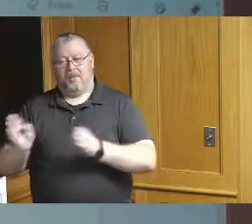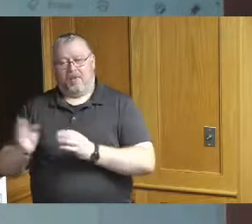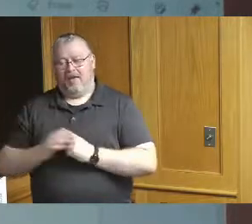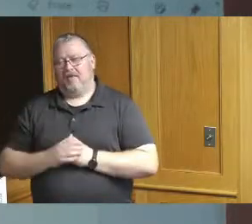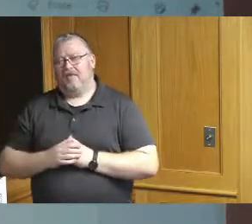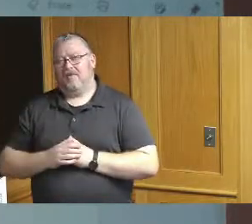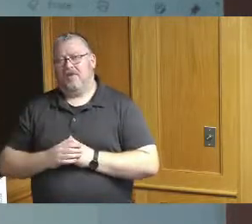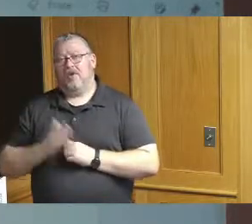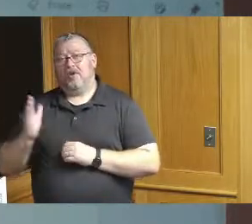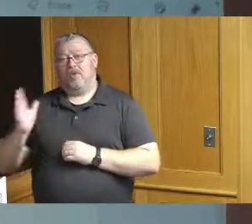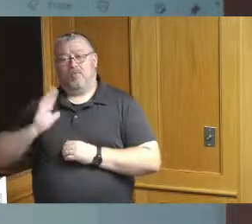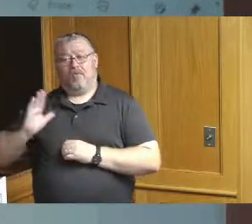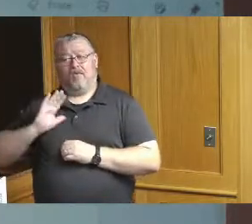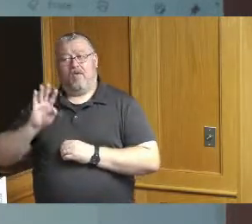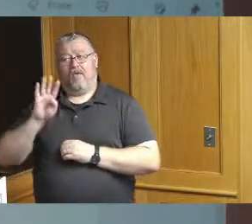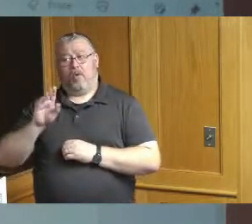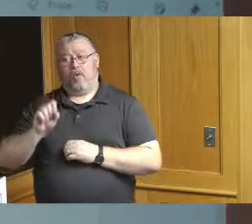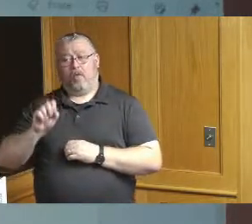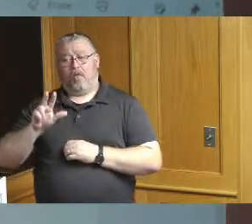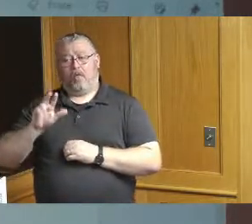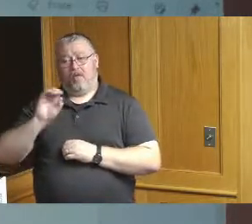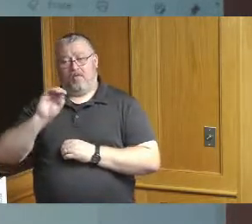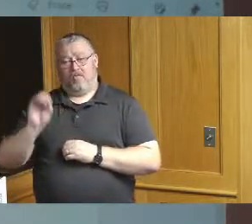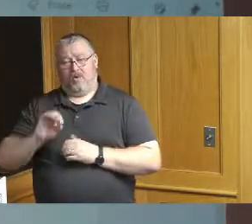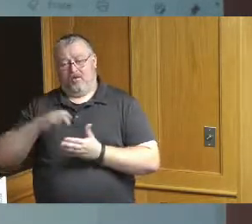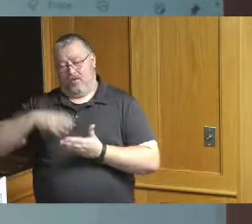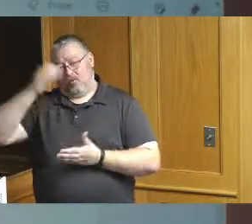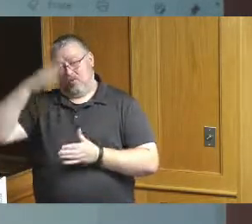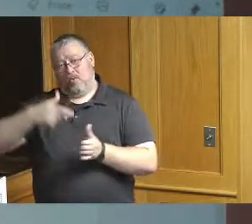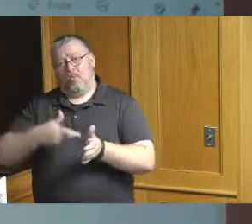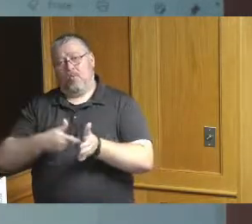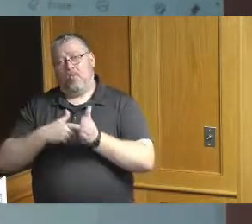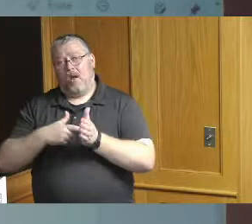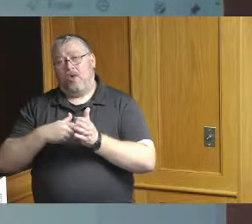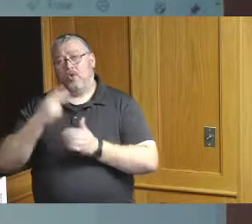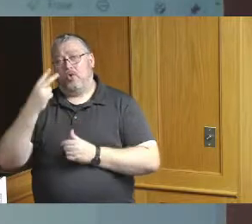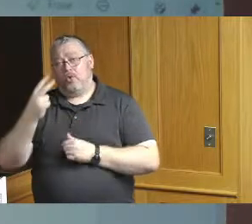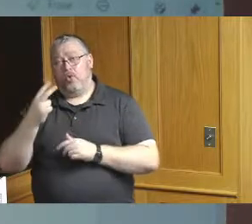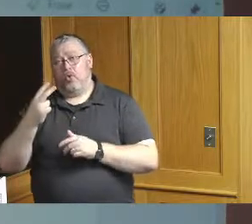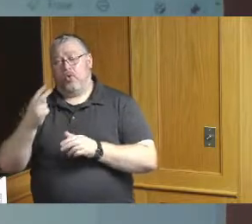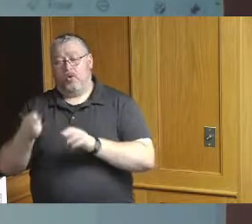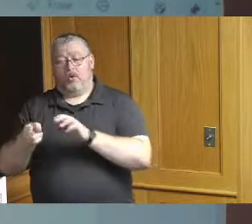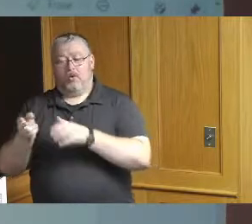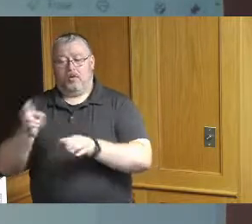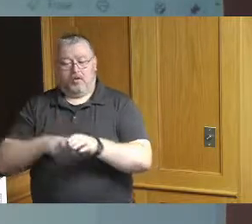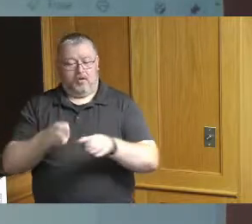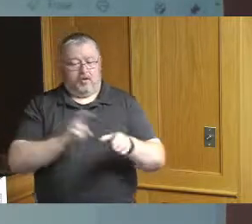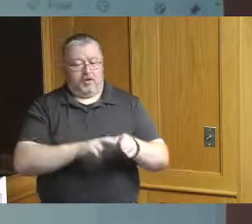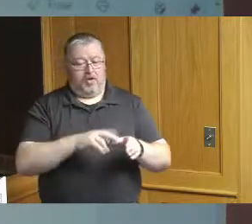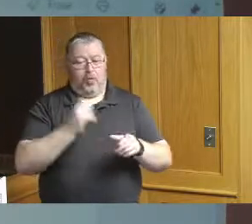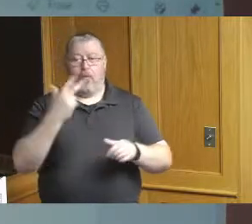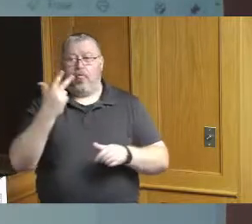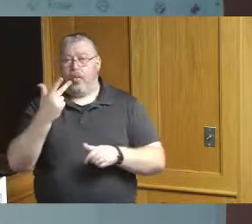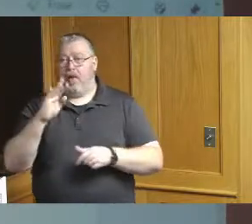previously 4.3 percent of students required two transfers or three three buses to get to school